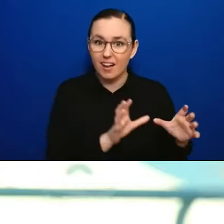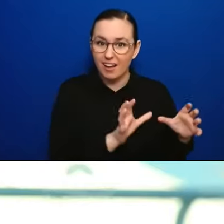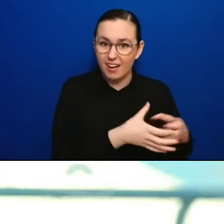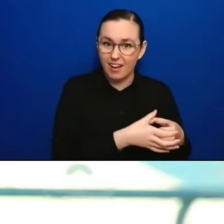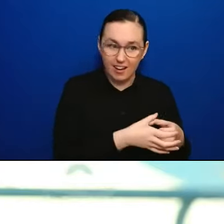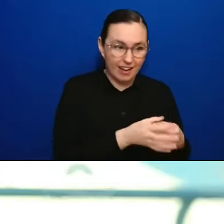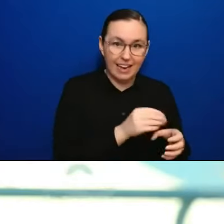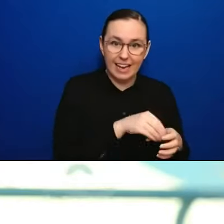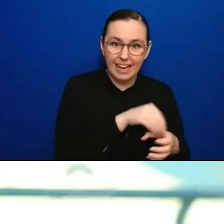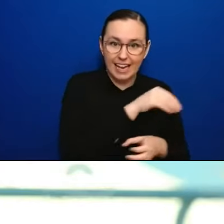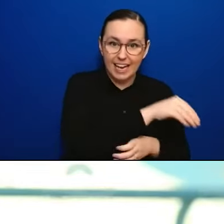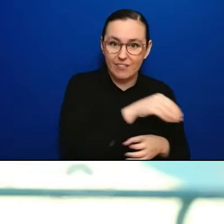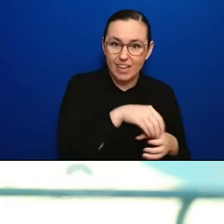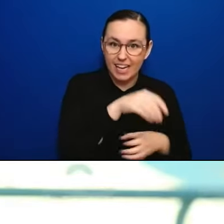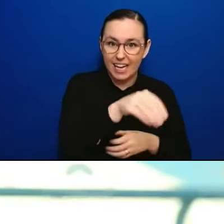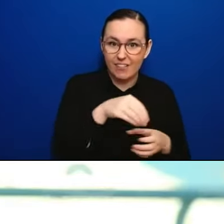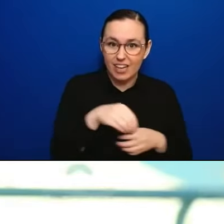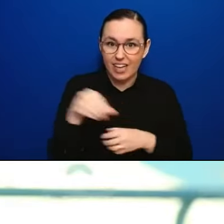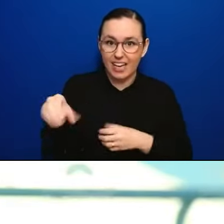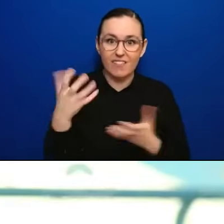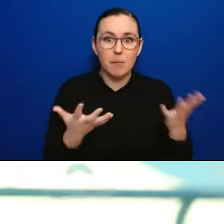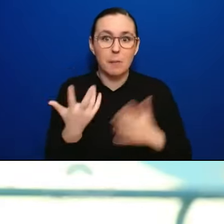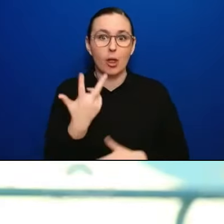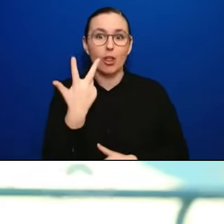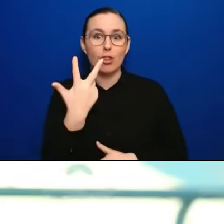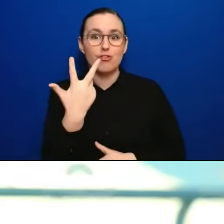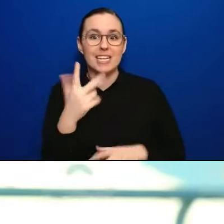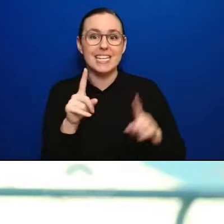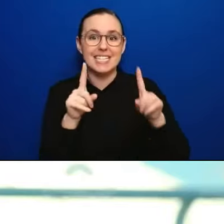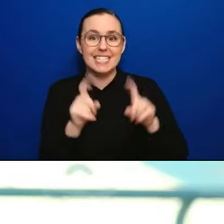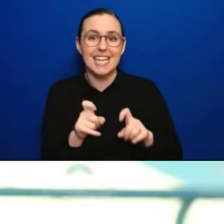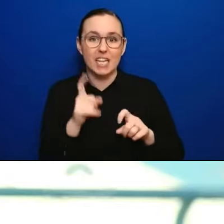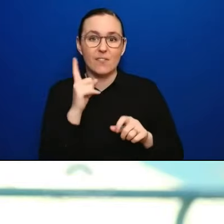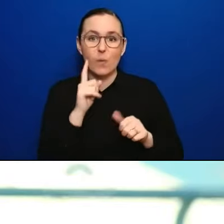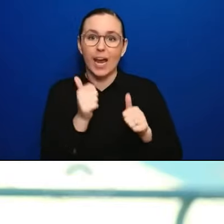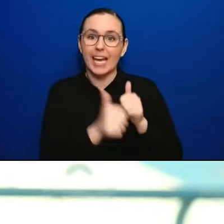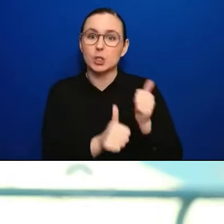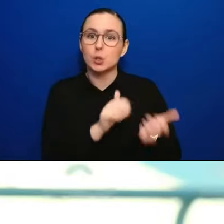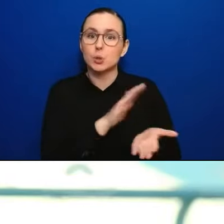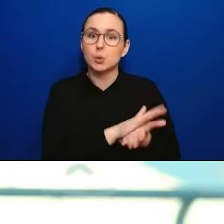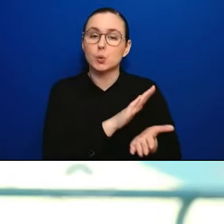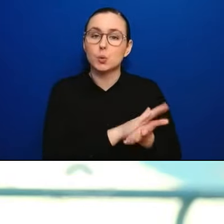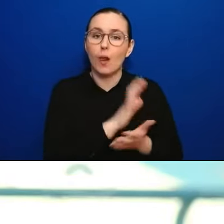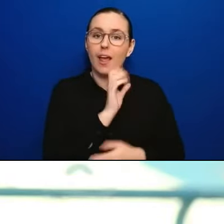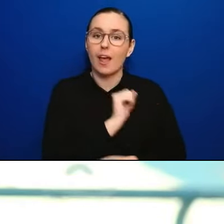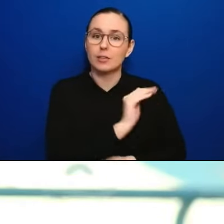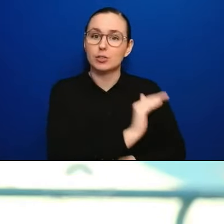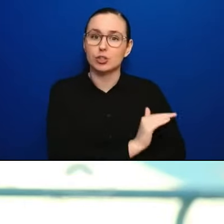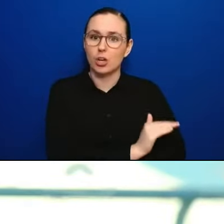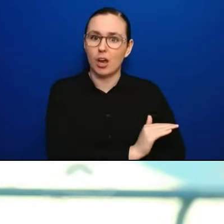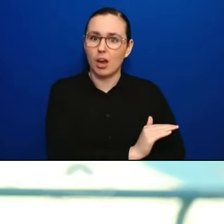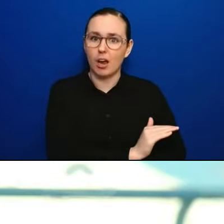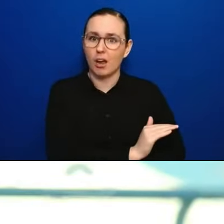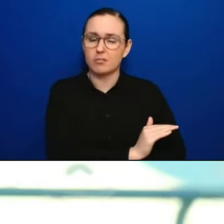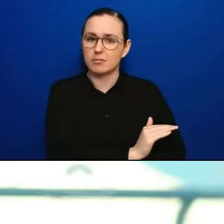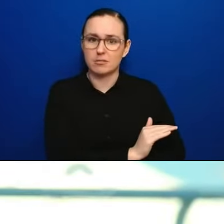packages that there are not 3 million individual packages of tests. And that's what 3 tests for